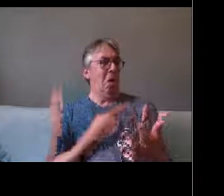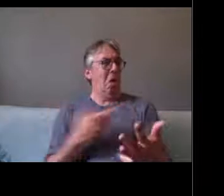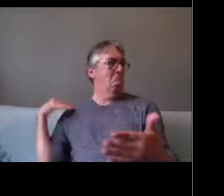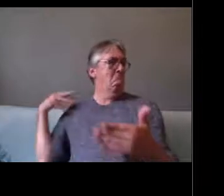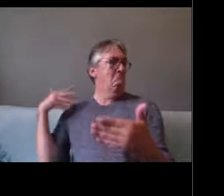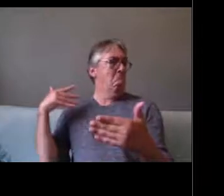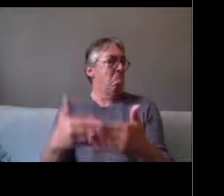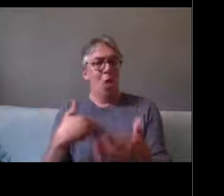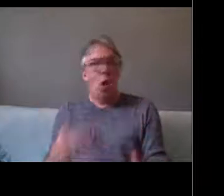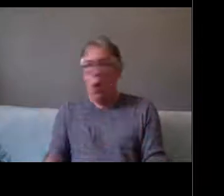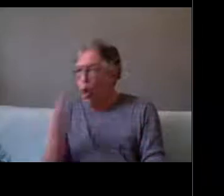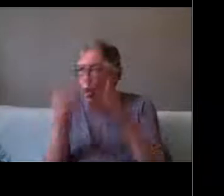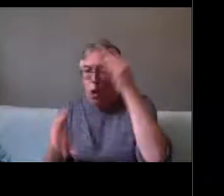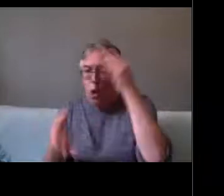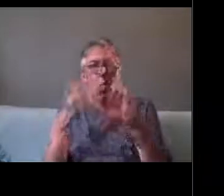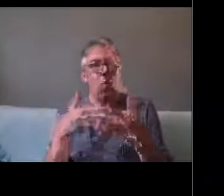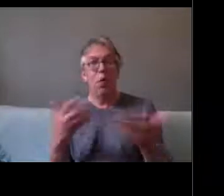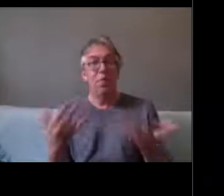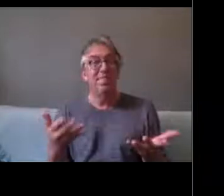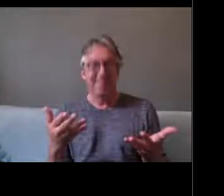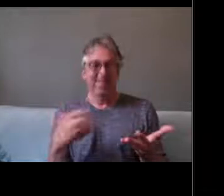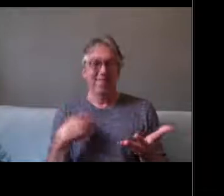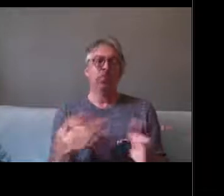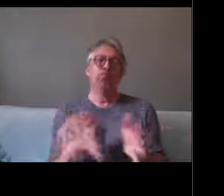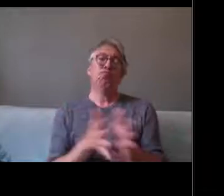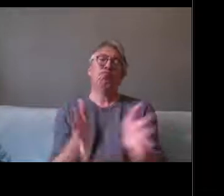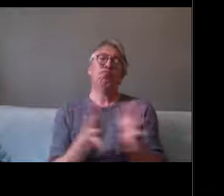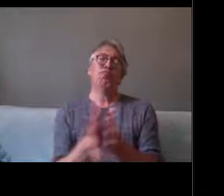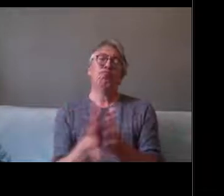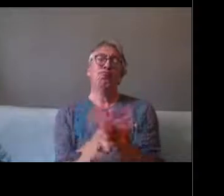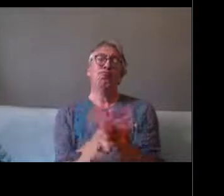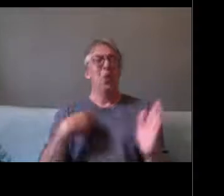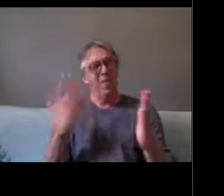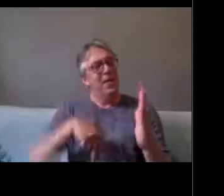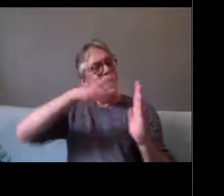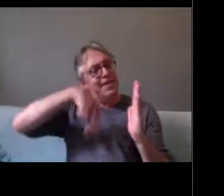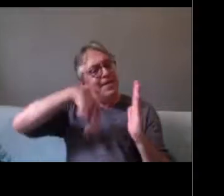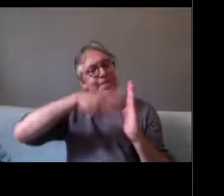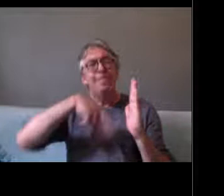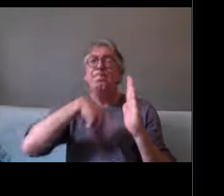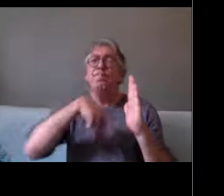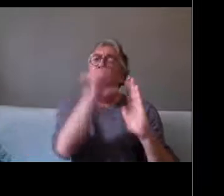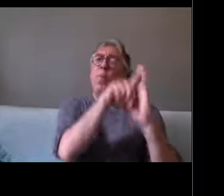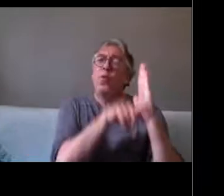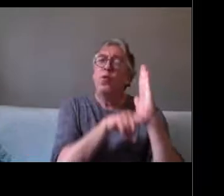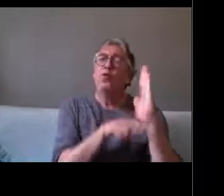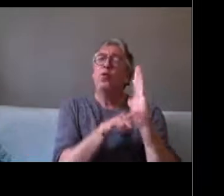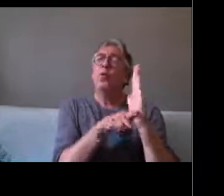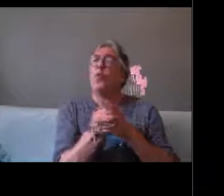of reviewing policies and guidelines and experiences of volunteerism.